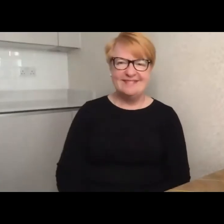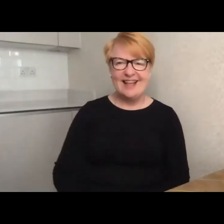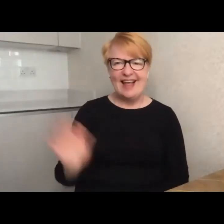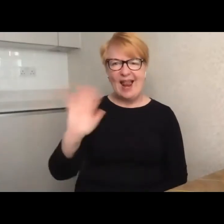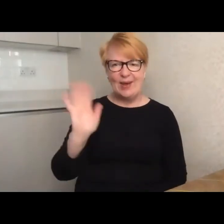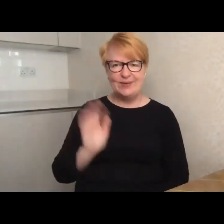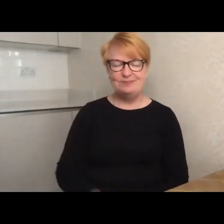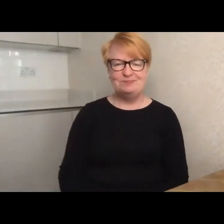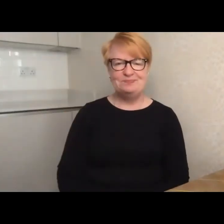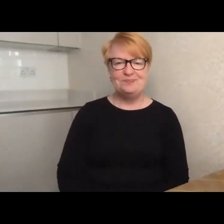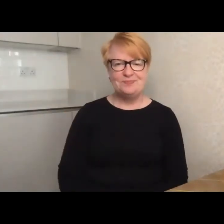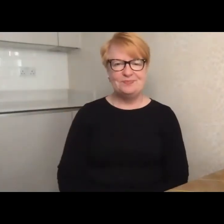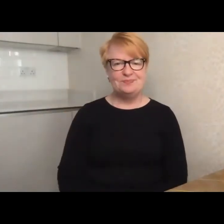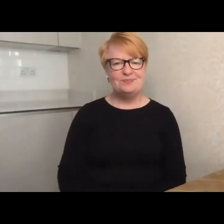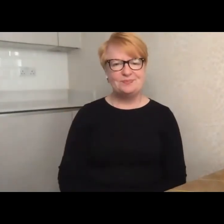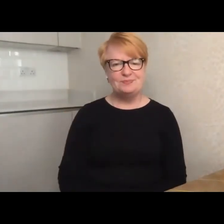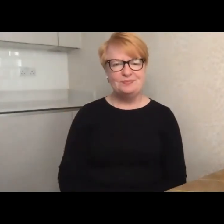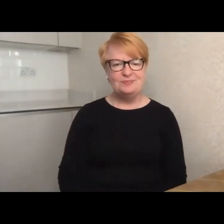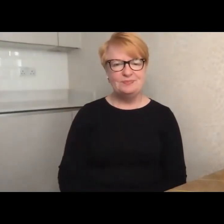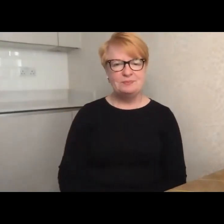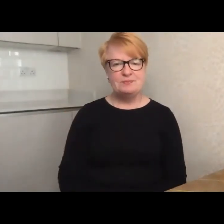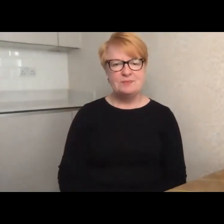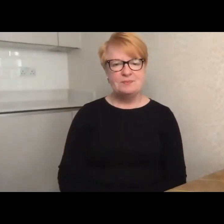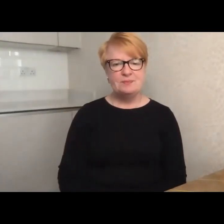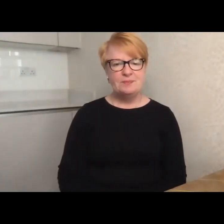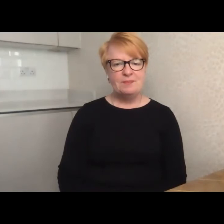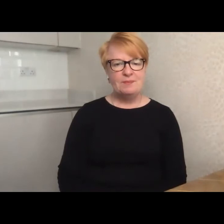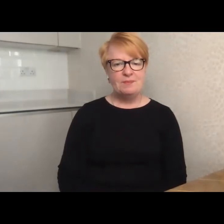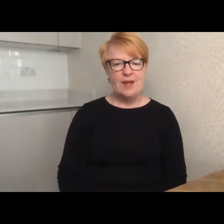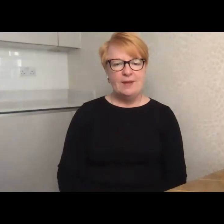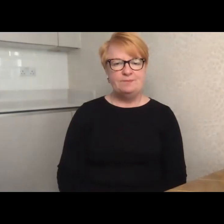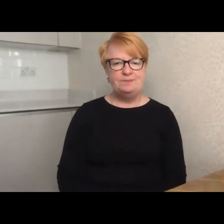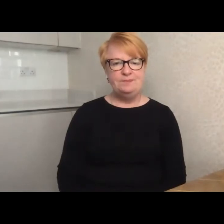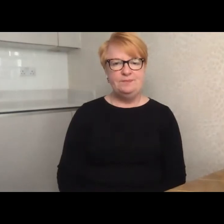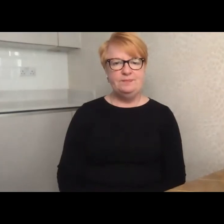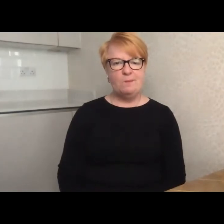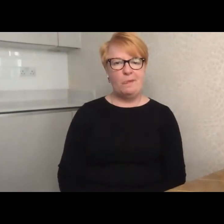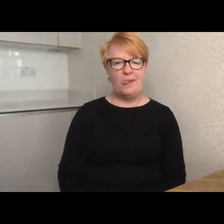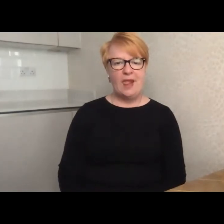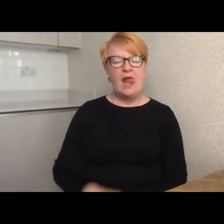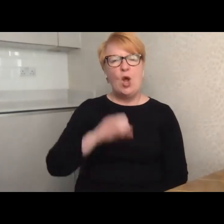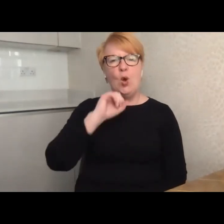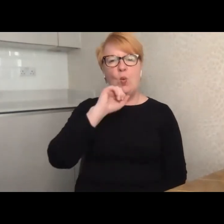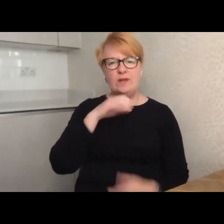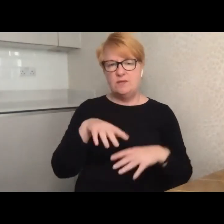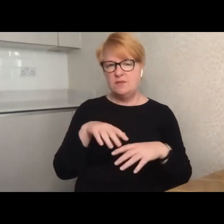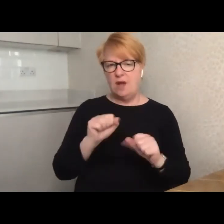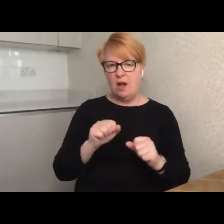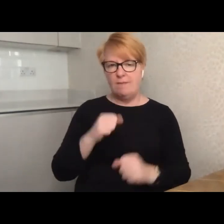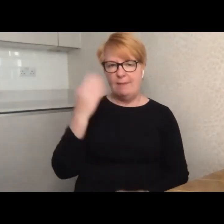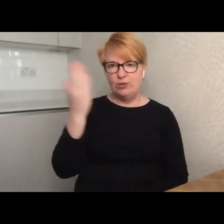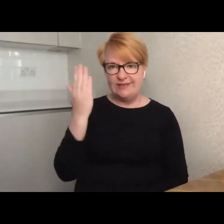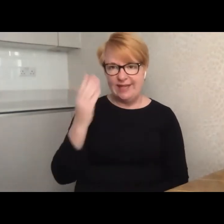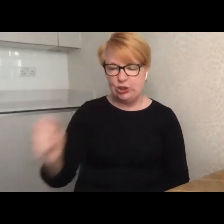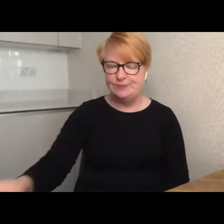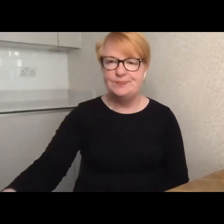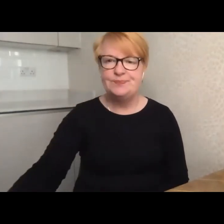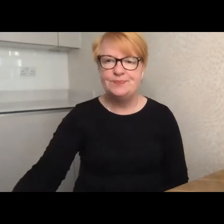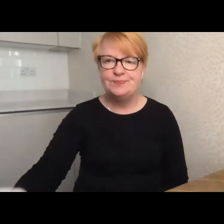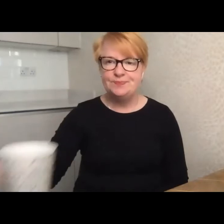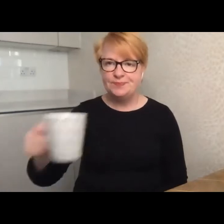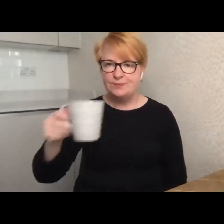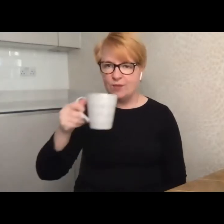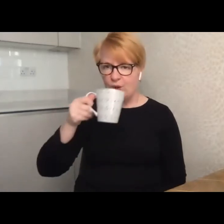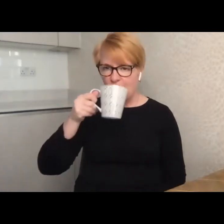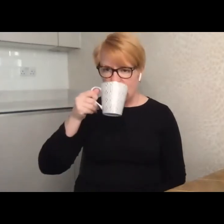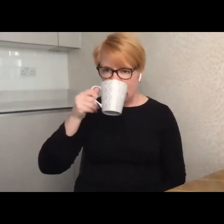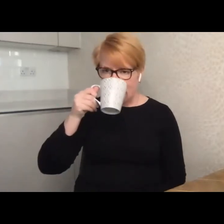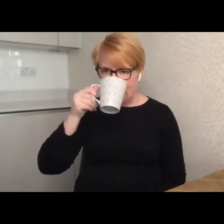Okay, I'm going to jump straight into my speed presentation. So here goes, okay.